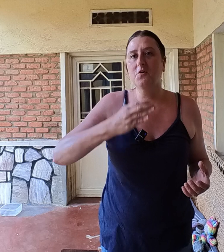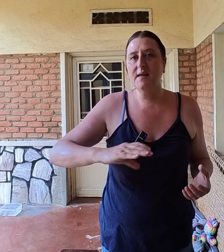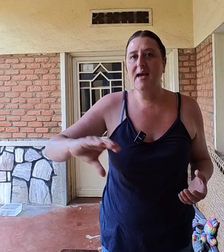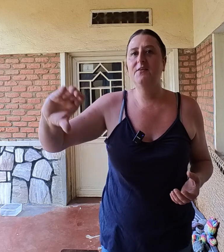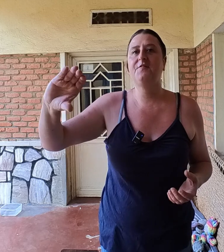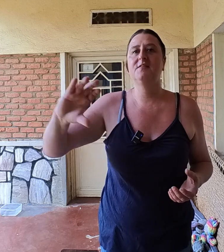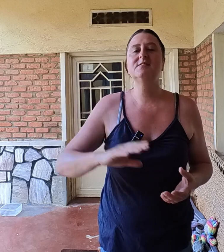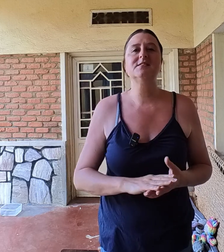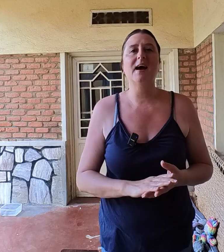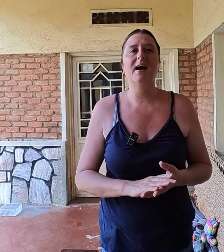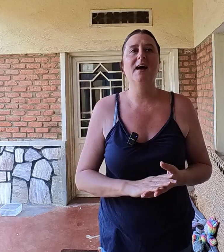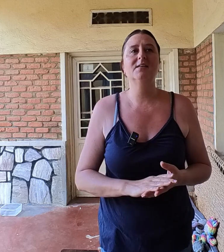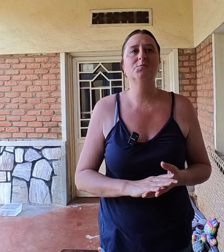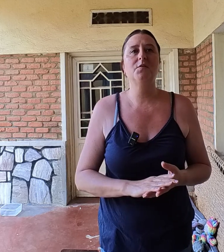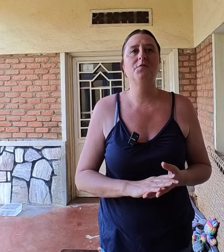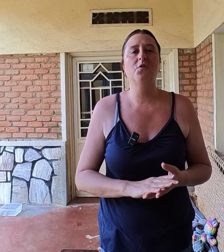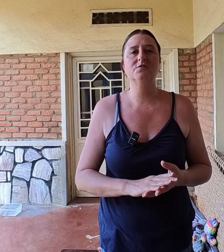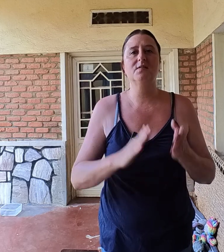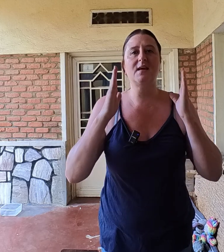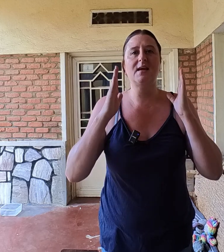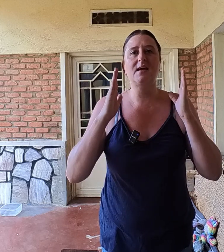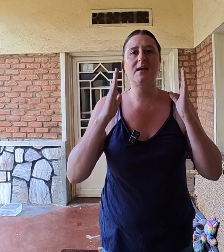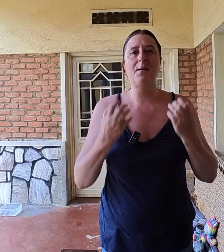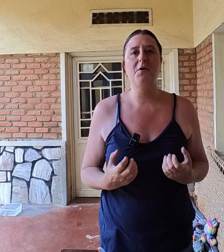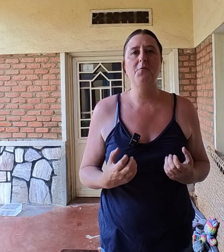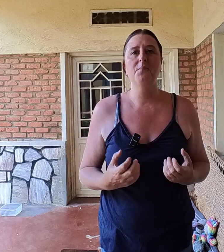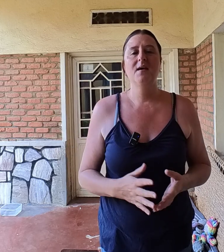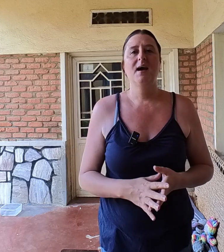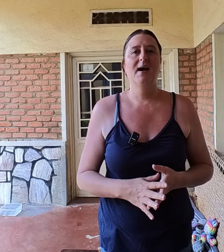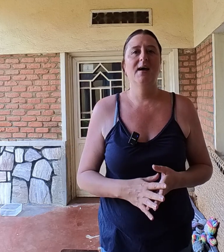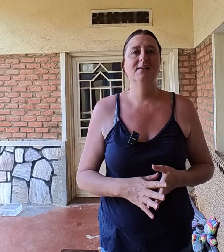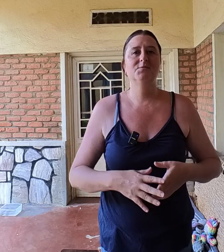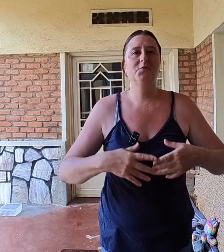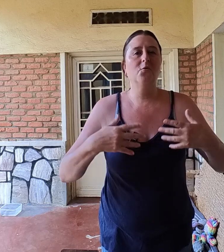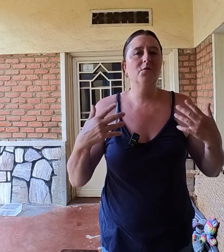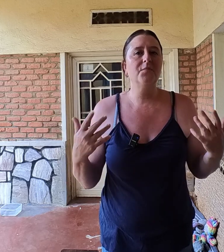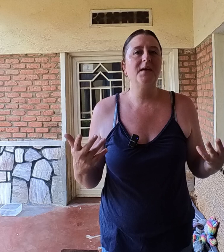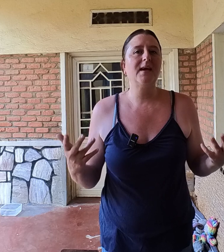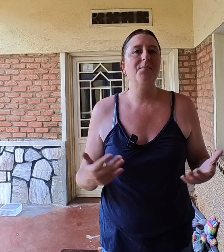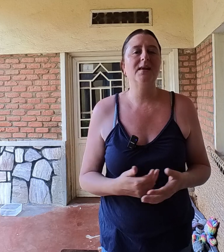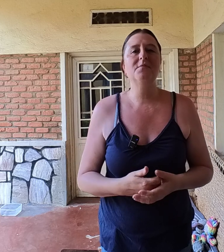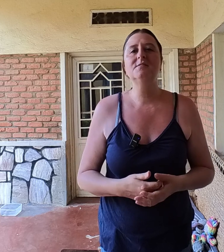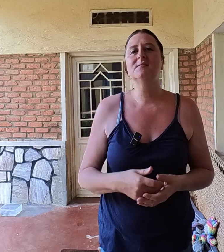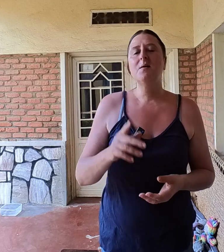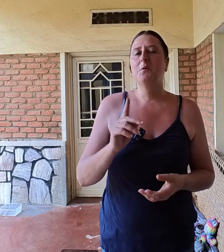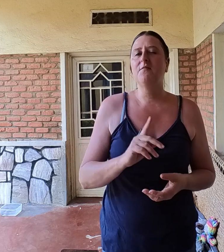we've got the elephant, and we've got the hippo, and we've got all of the big game animals, but